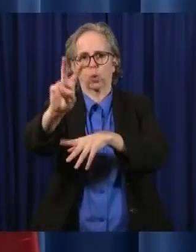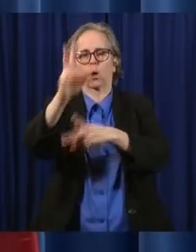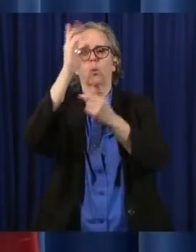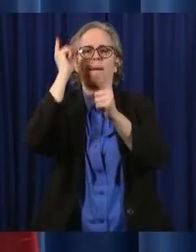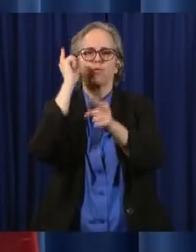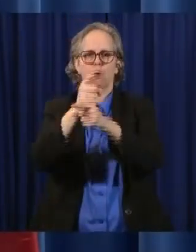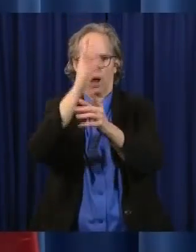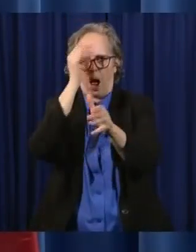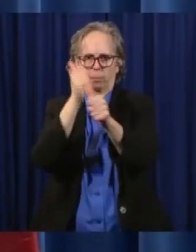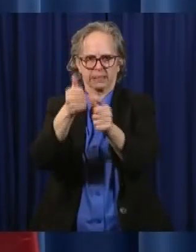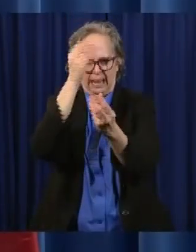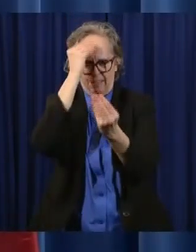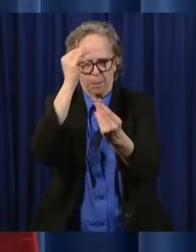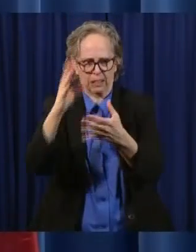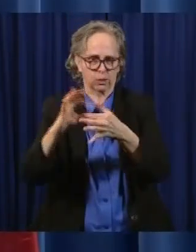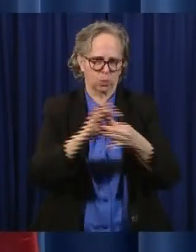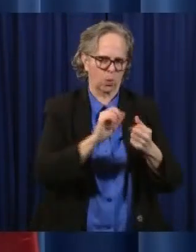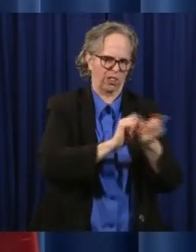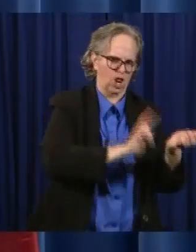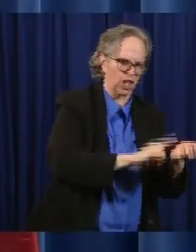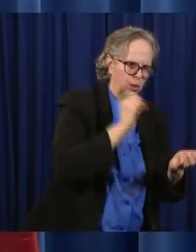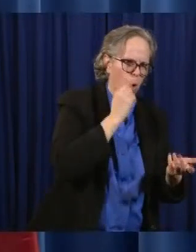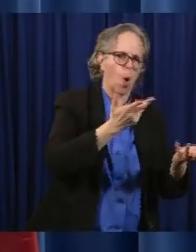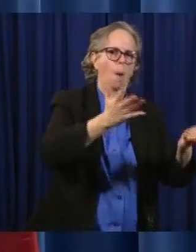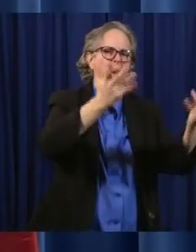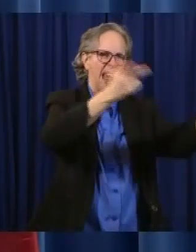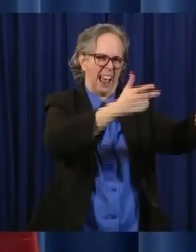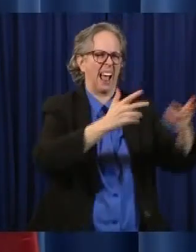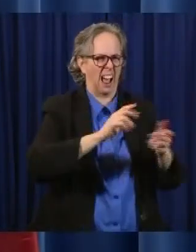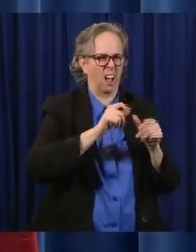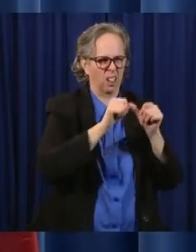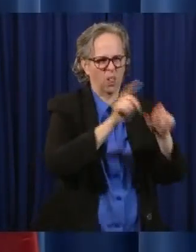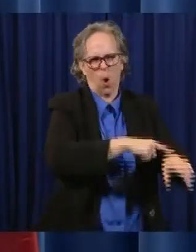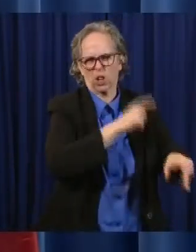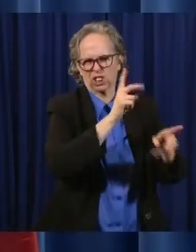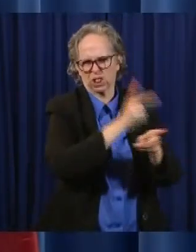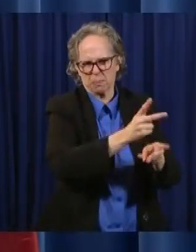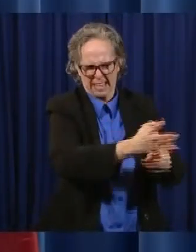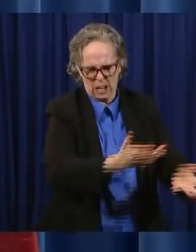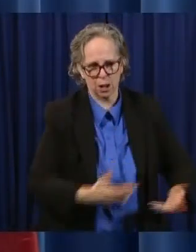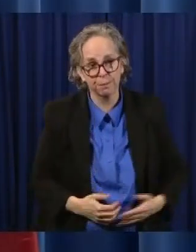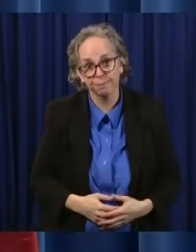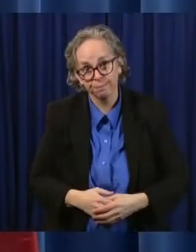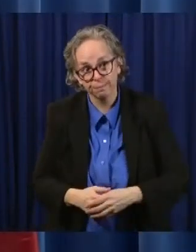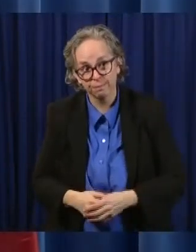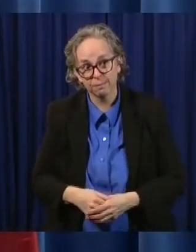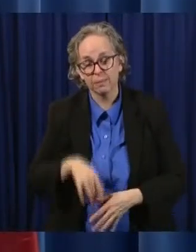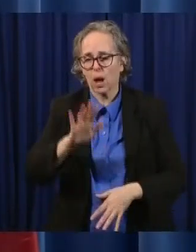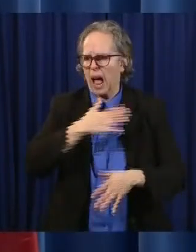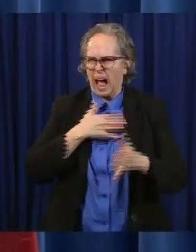AND THAT IS WHEN THAT DATA WILL BE UPDATED EVERY WEEK. FURTHER, I HAVE DIRECTED THE DEPARTMENT OF HEALTH TO COLLECT